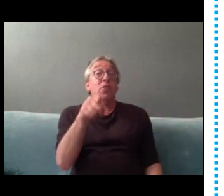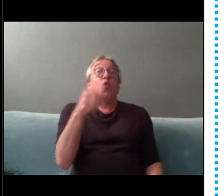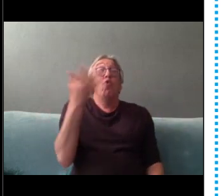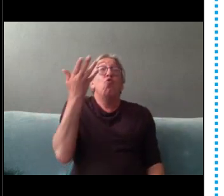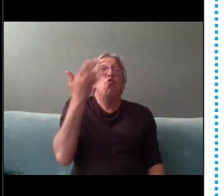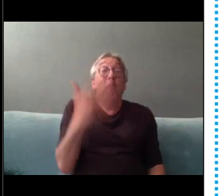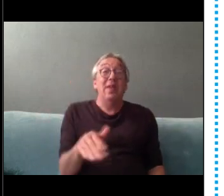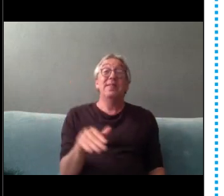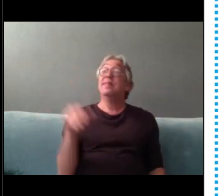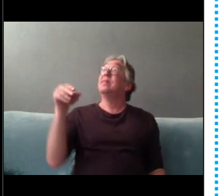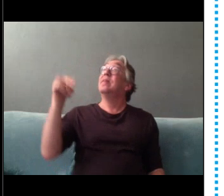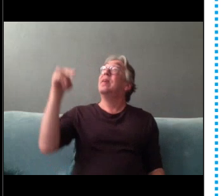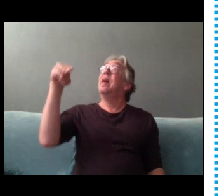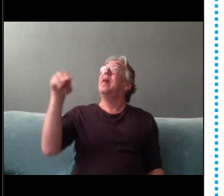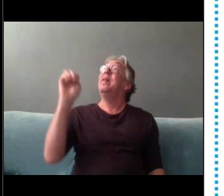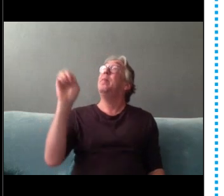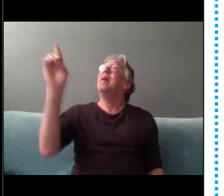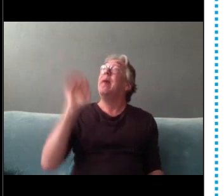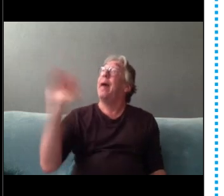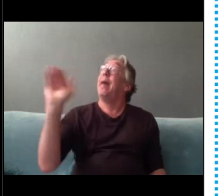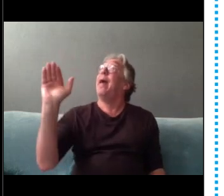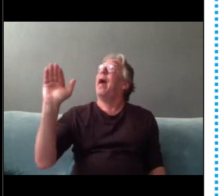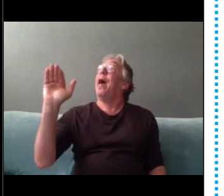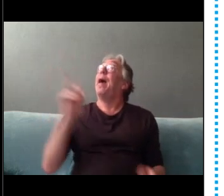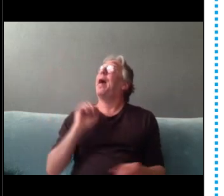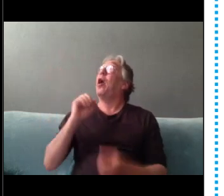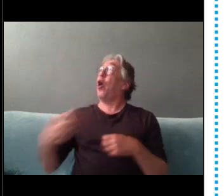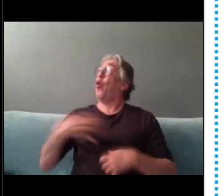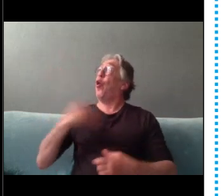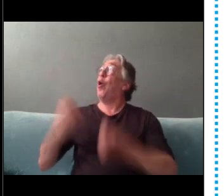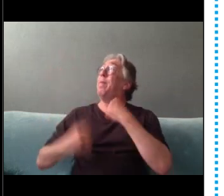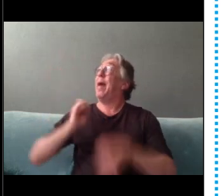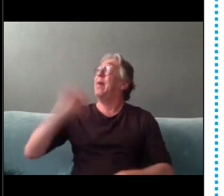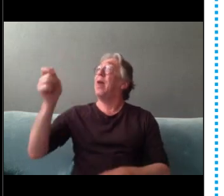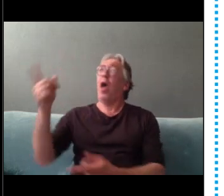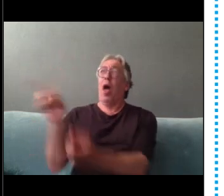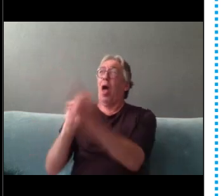and they haven't answered or the answer wasn't satisfactory, we'd like to hear.